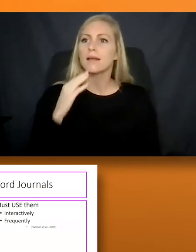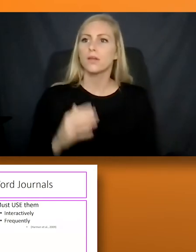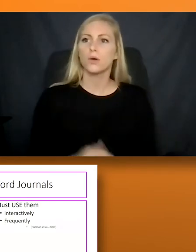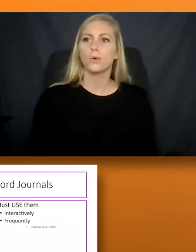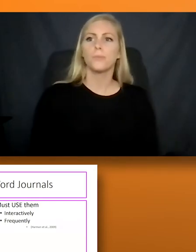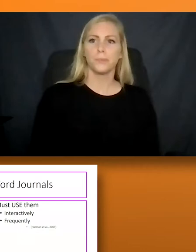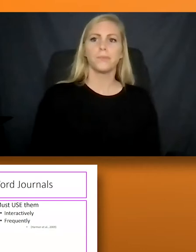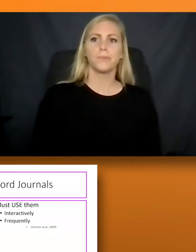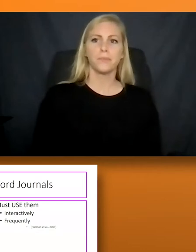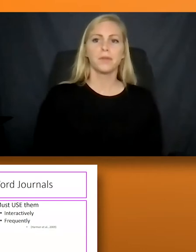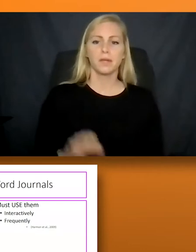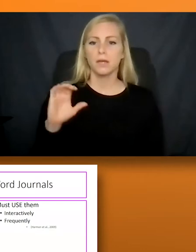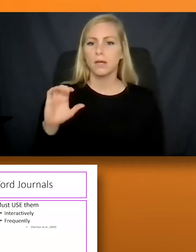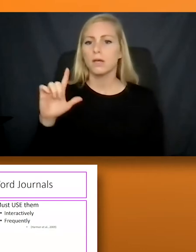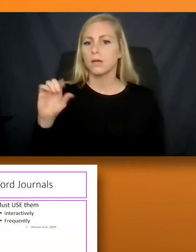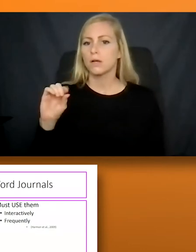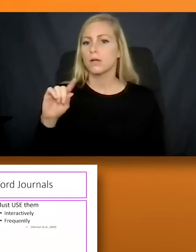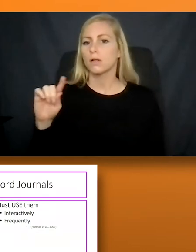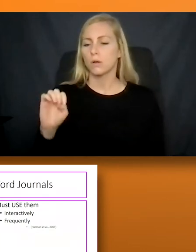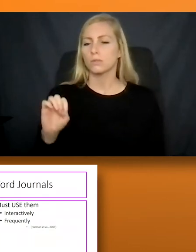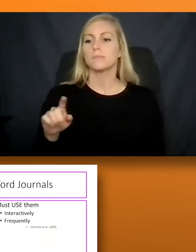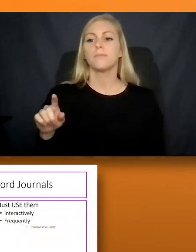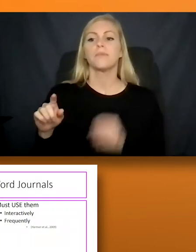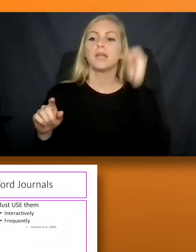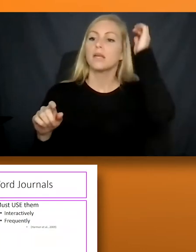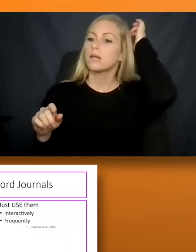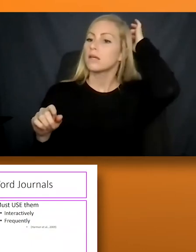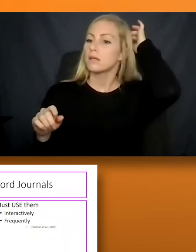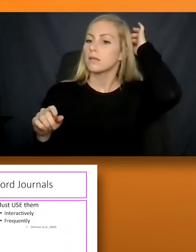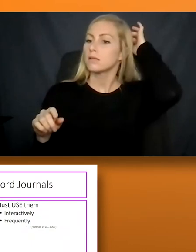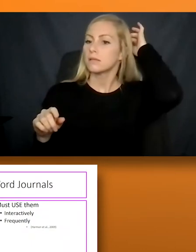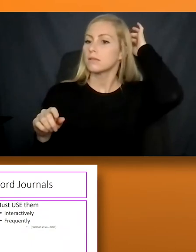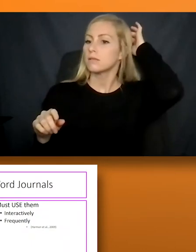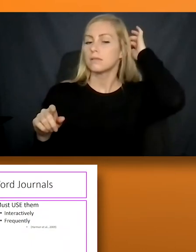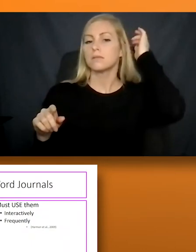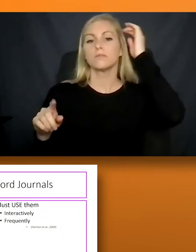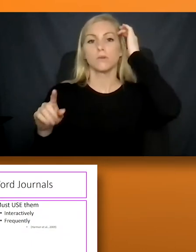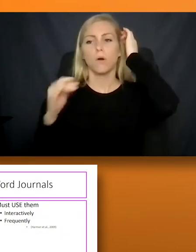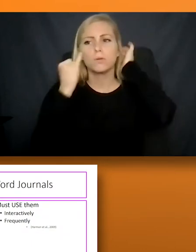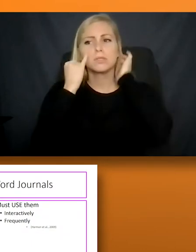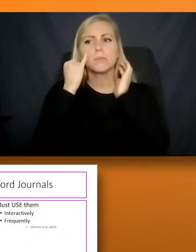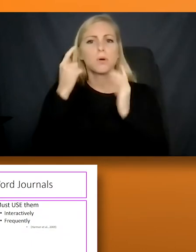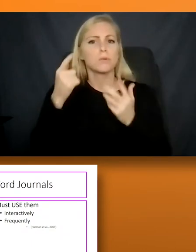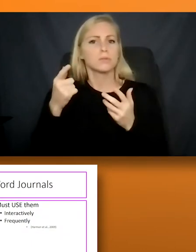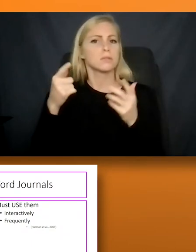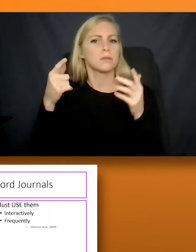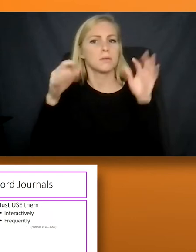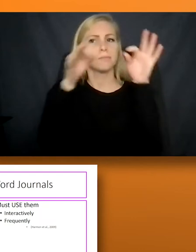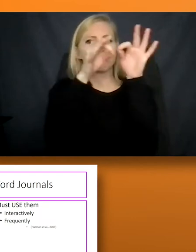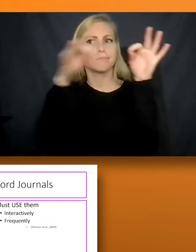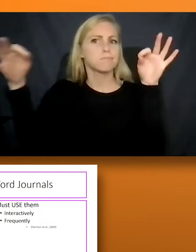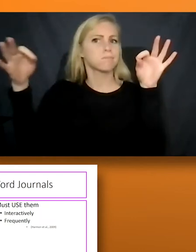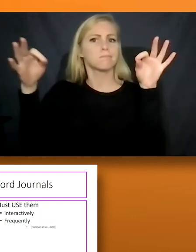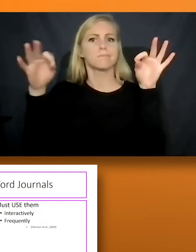to how would they use their word journal if they didn't--if they missed one of the words? How would they use their word journal